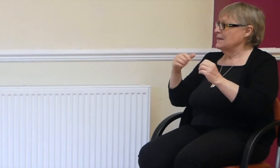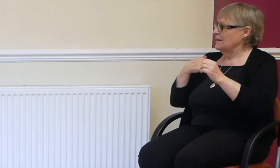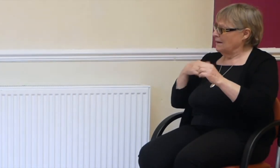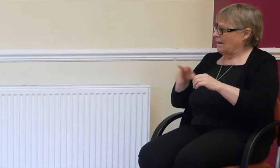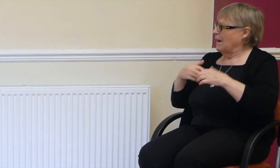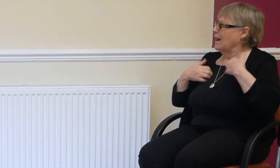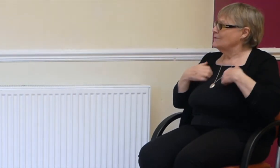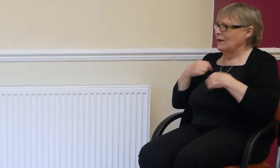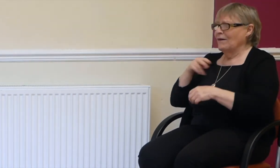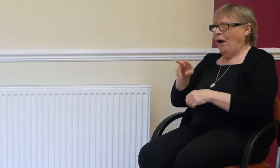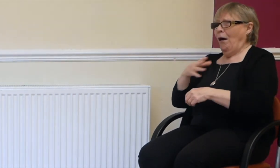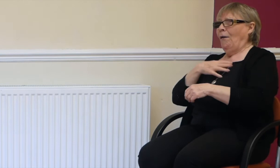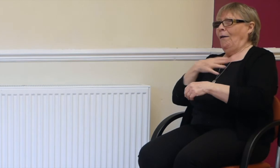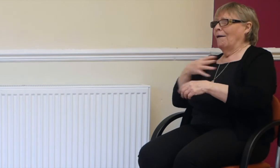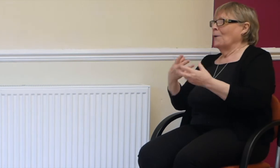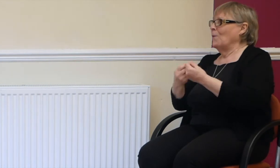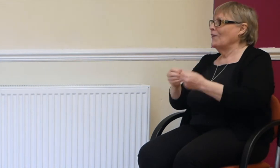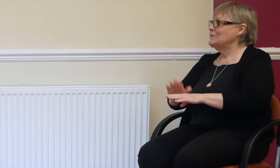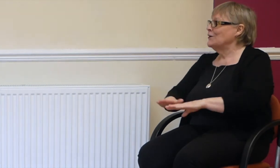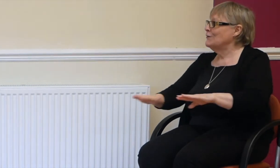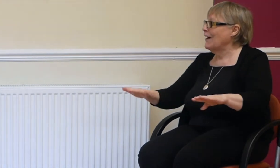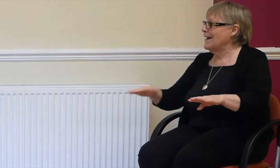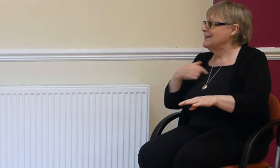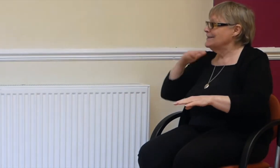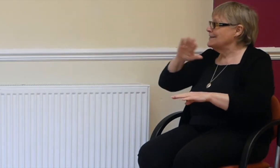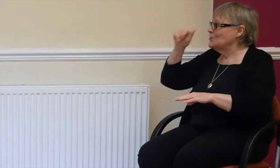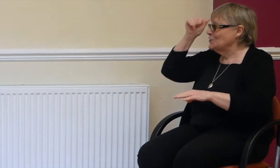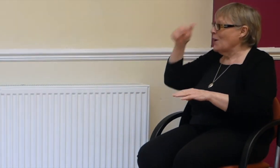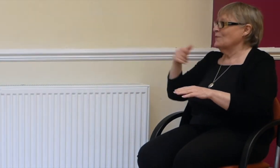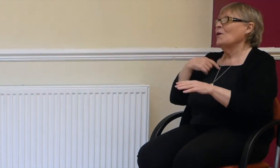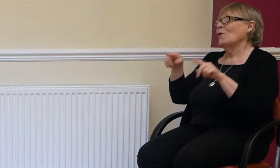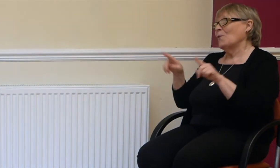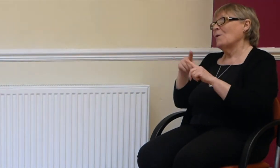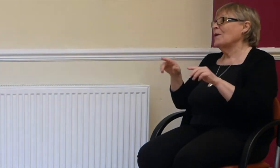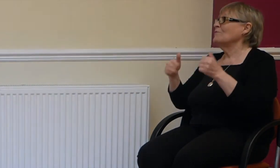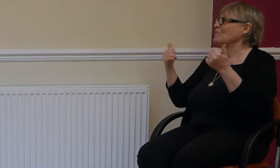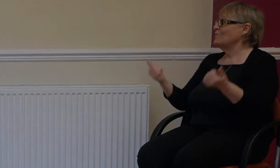It was fascinating to watch on television, as I hadn't realised they filmed the children!